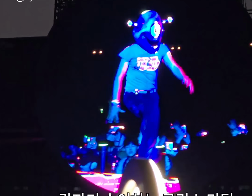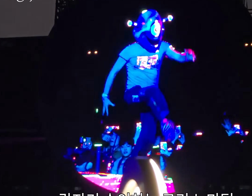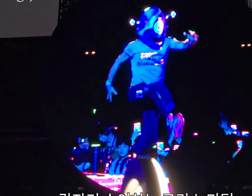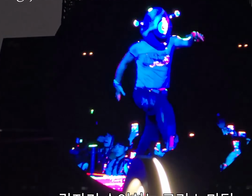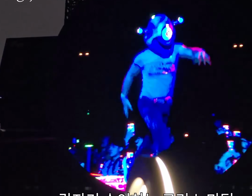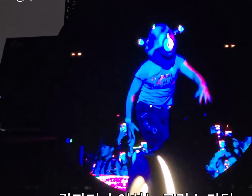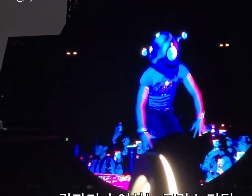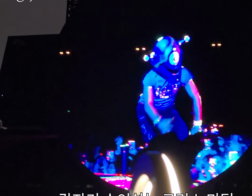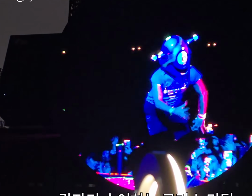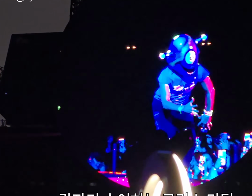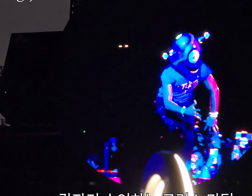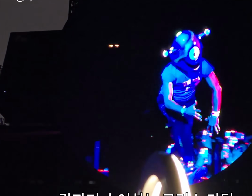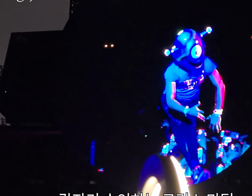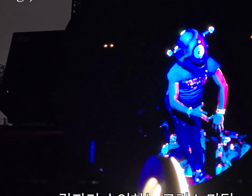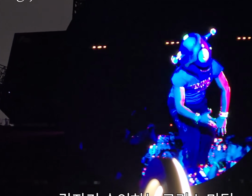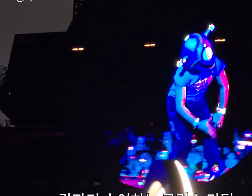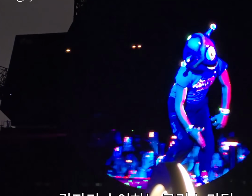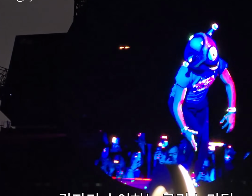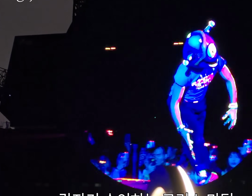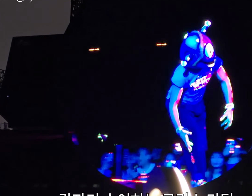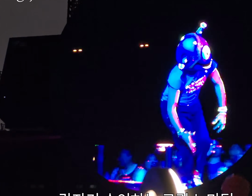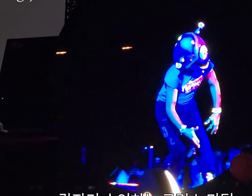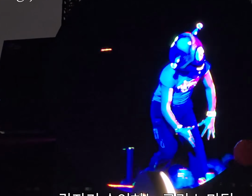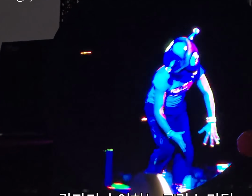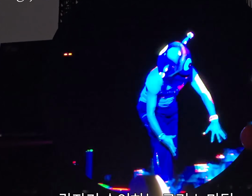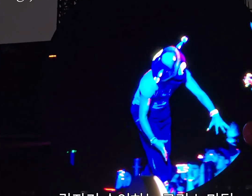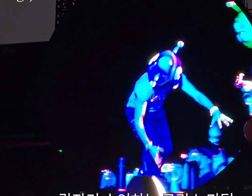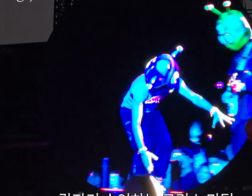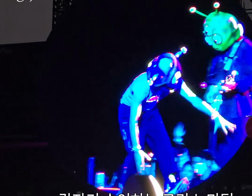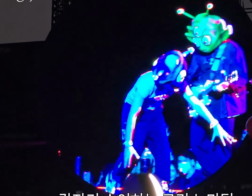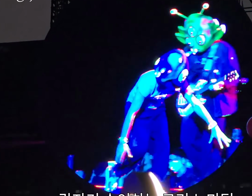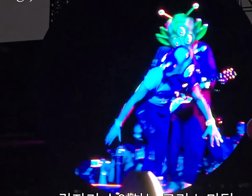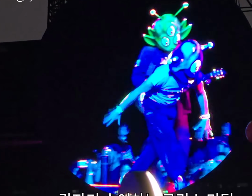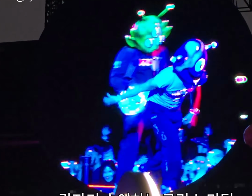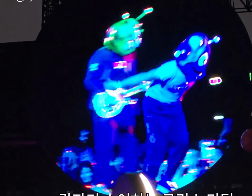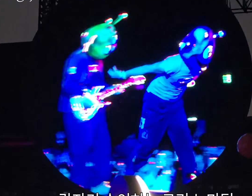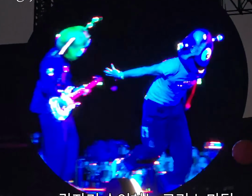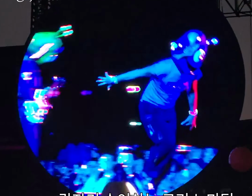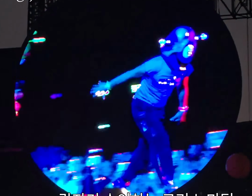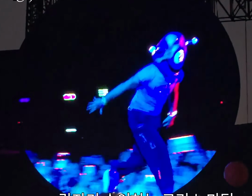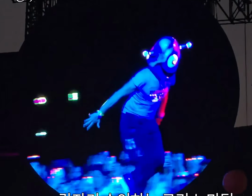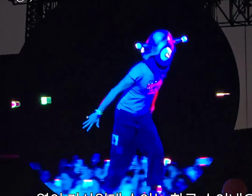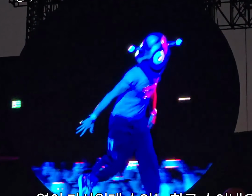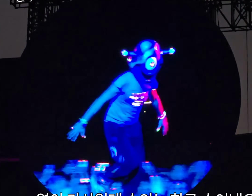Chris Martin Surprises Everyone with Korean Sign Language!